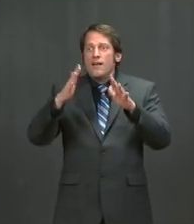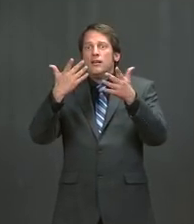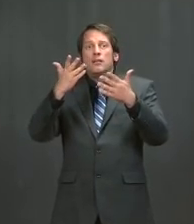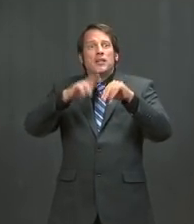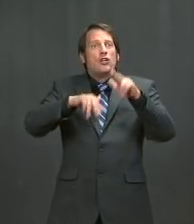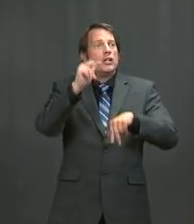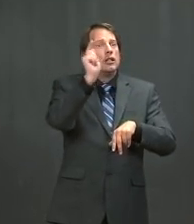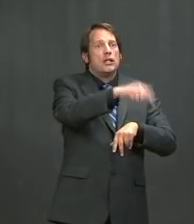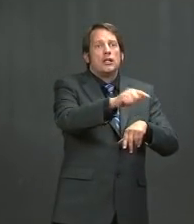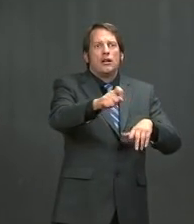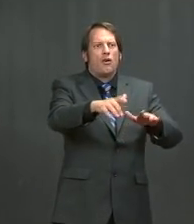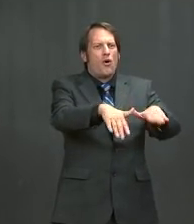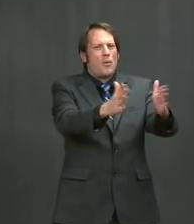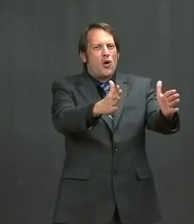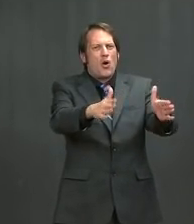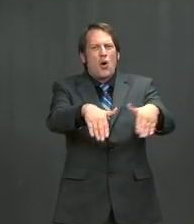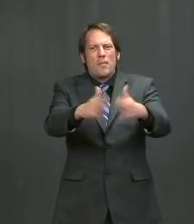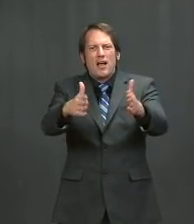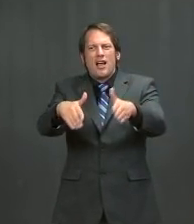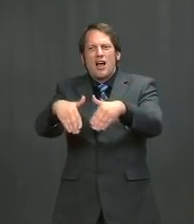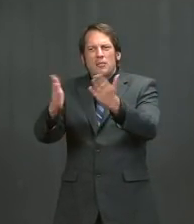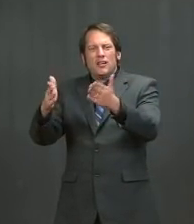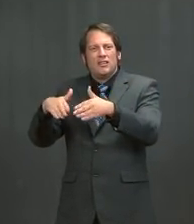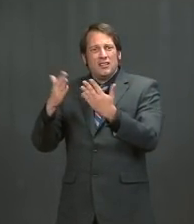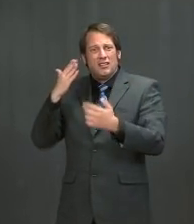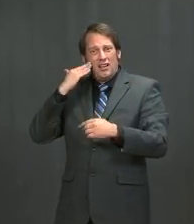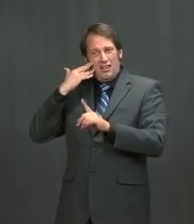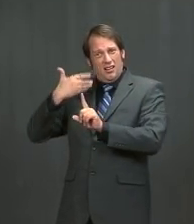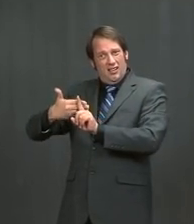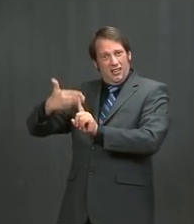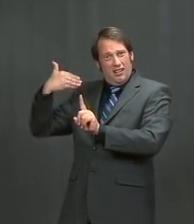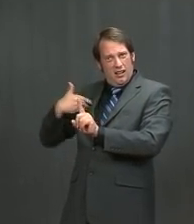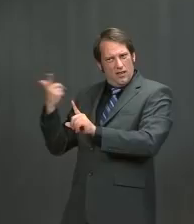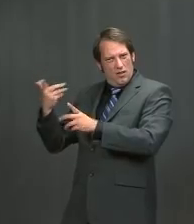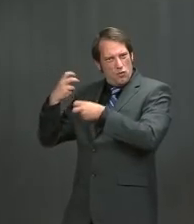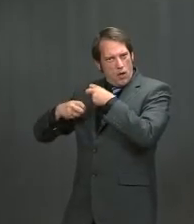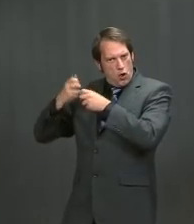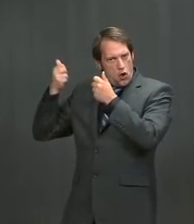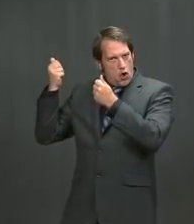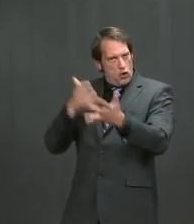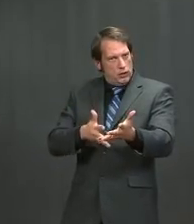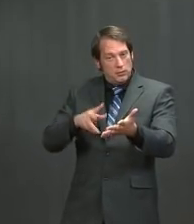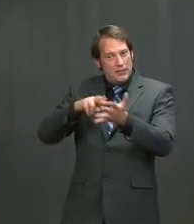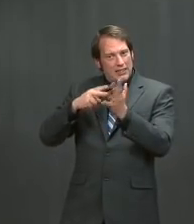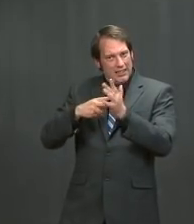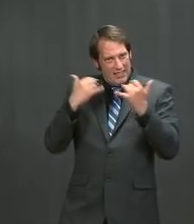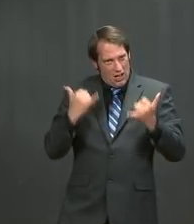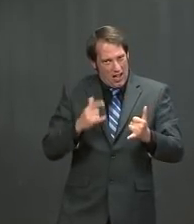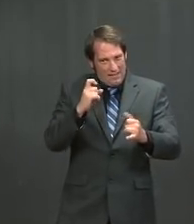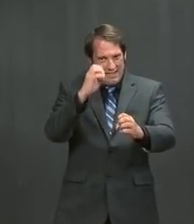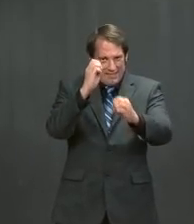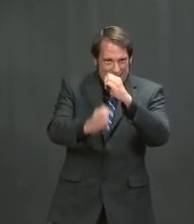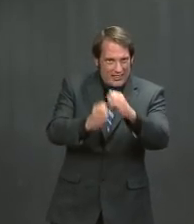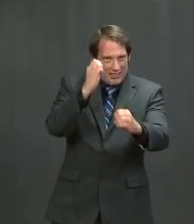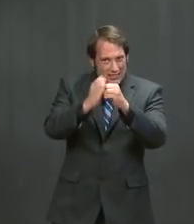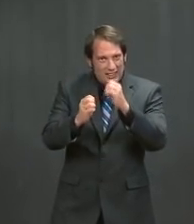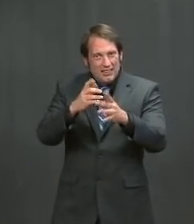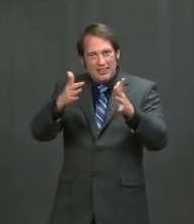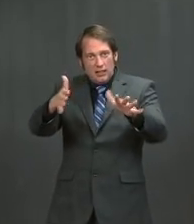and restarting programs to incentivize kids from applying from within their countries. So that's his focus right now.